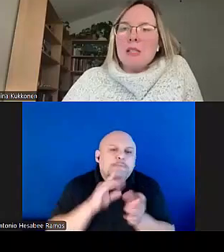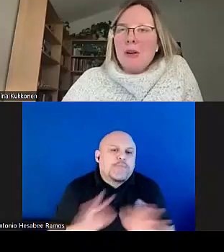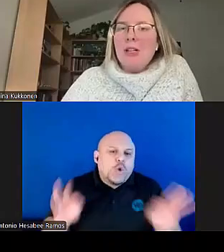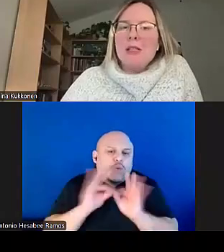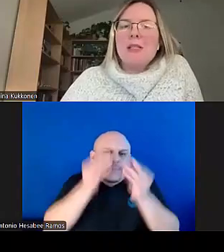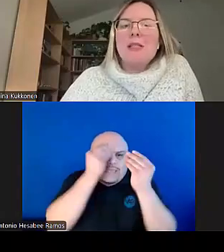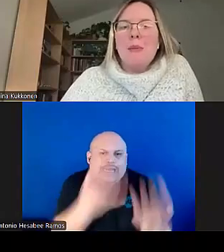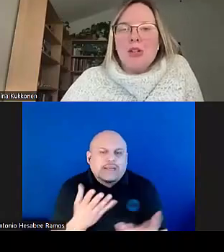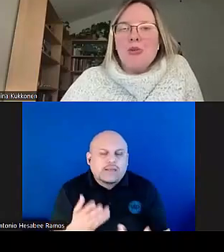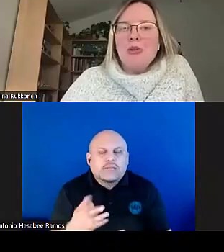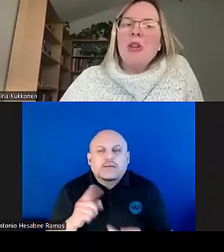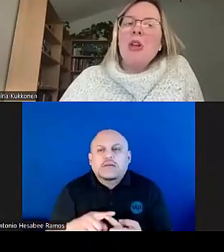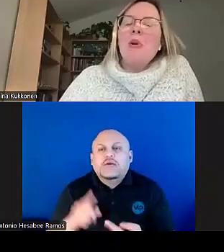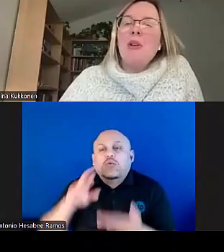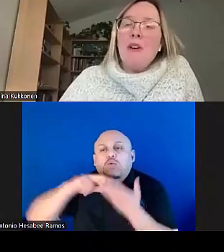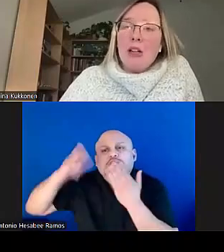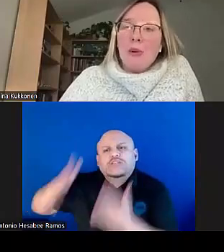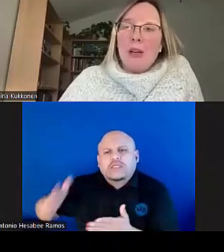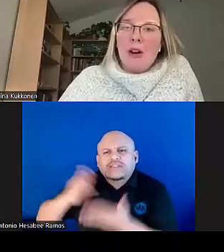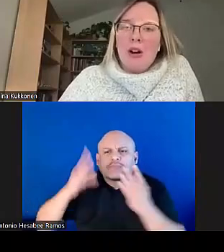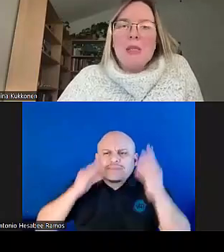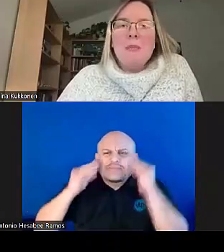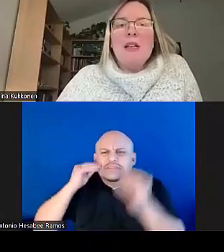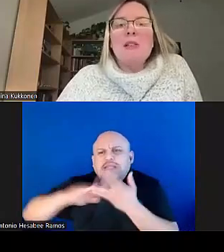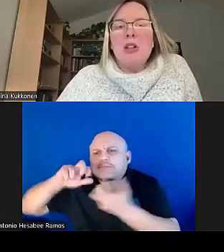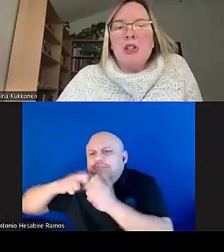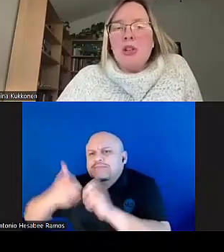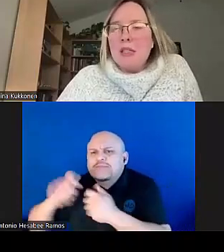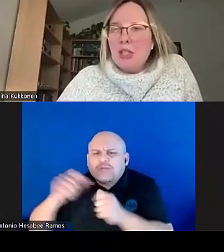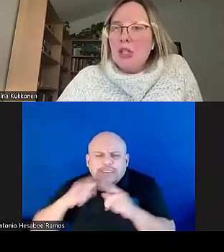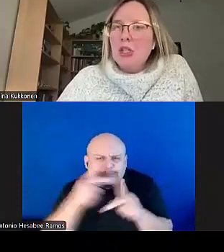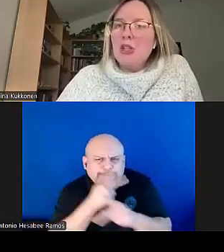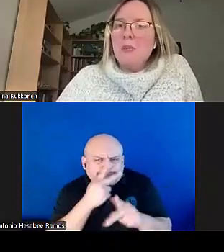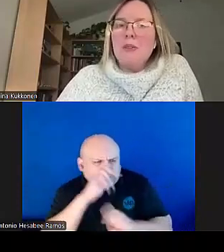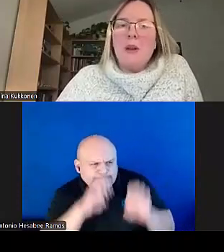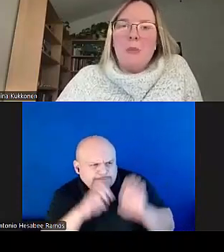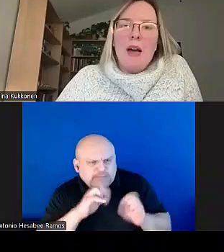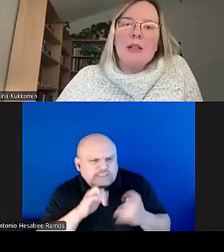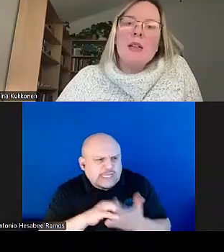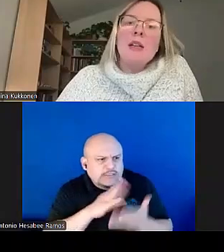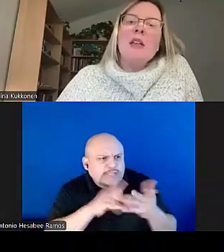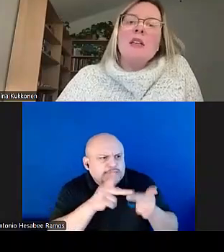experienced some issues with evaluating arts based knowledge translation in terms of impact.